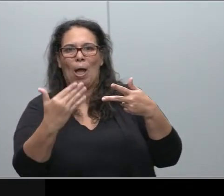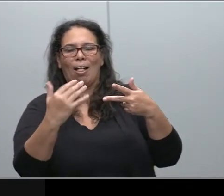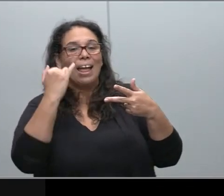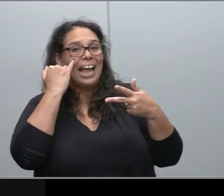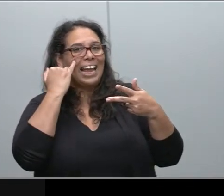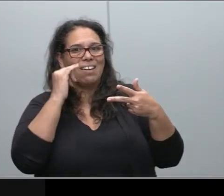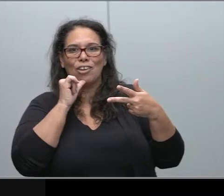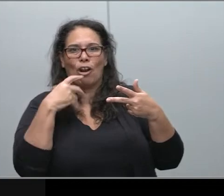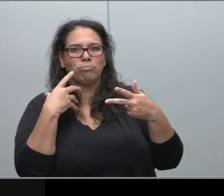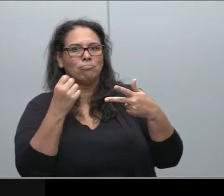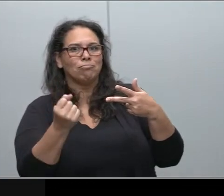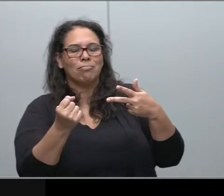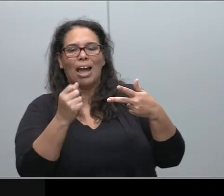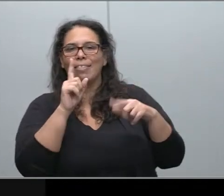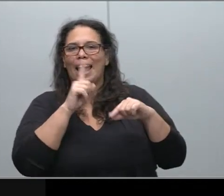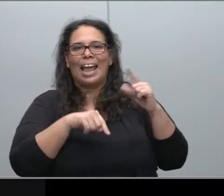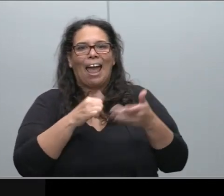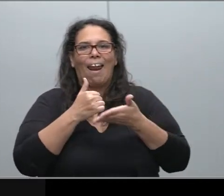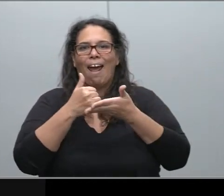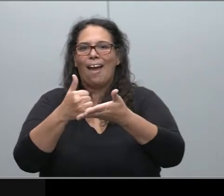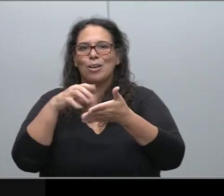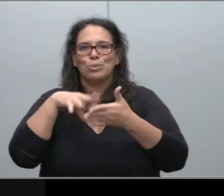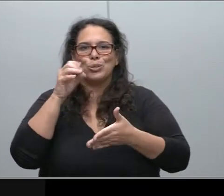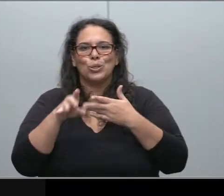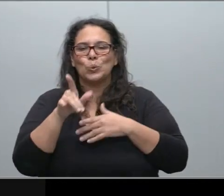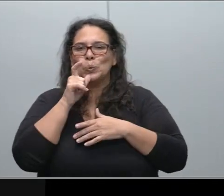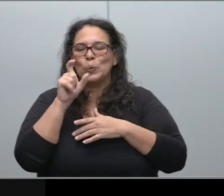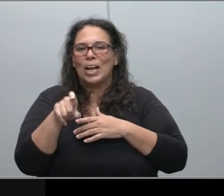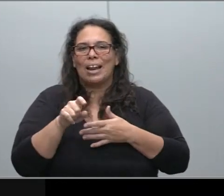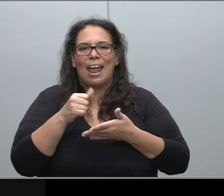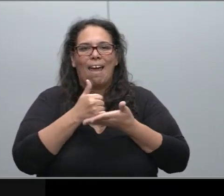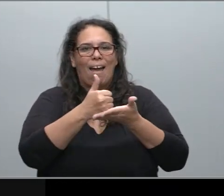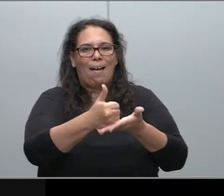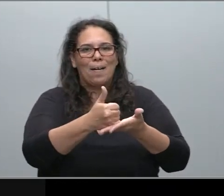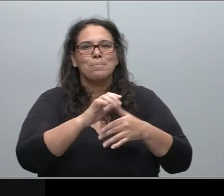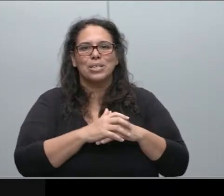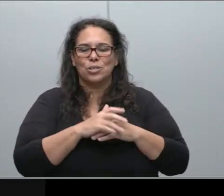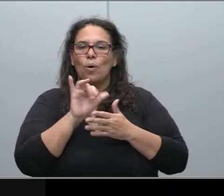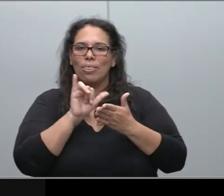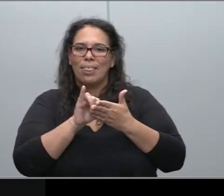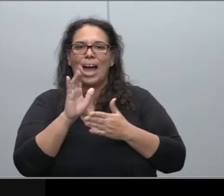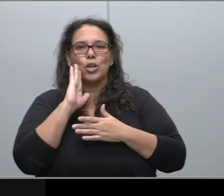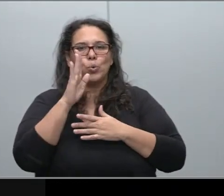We are bringing back and continuing to work with Californians for Justice on the equity design team.